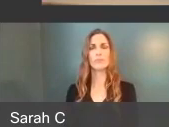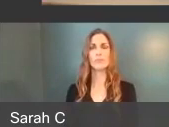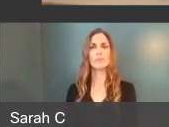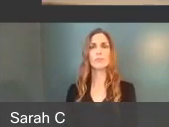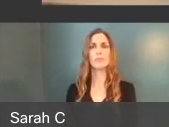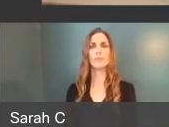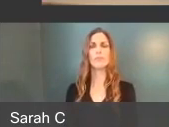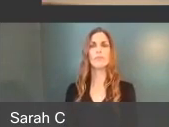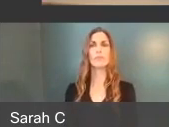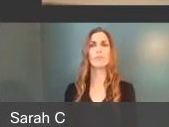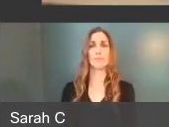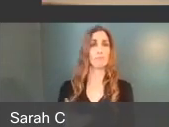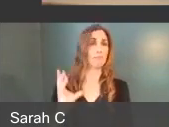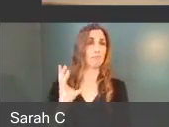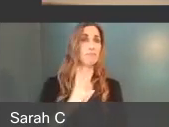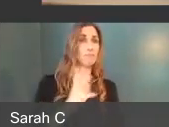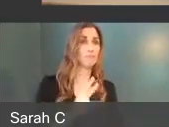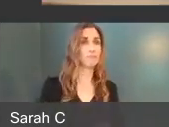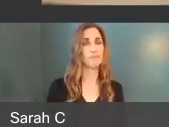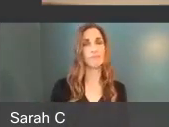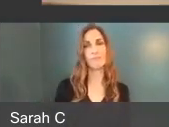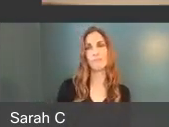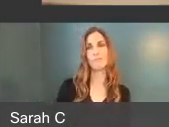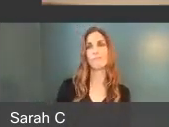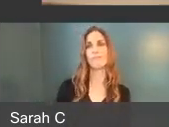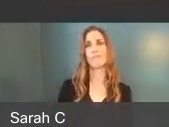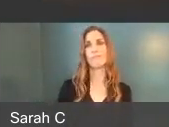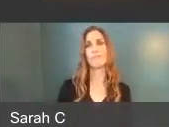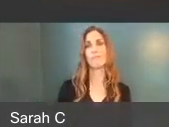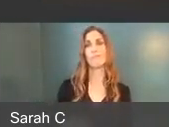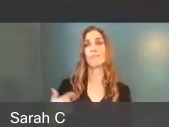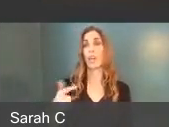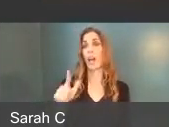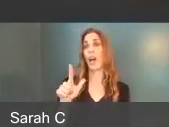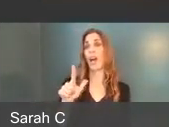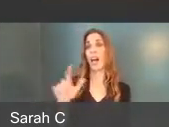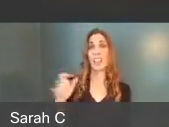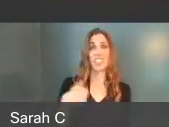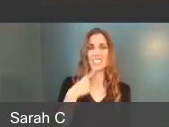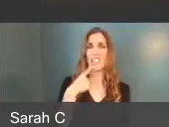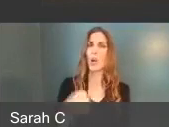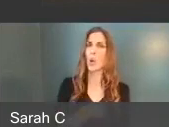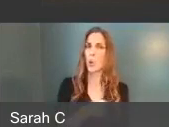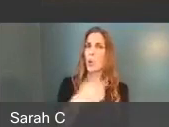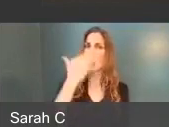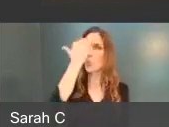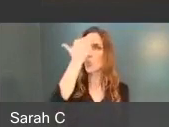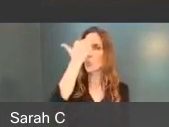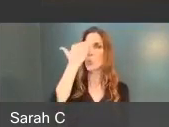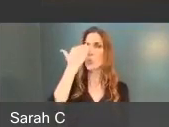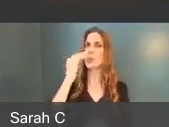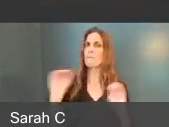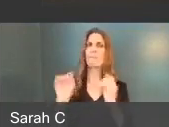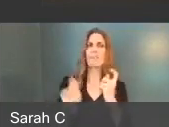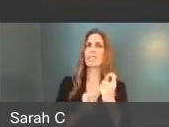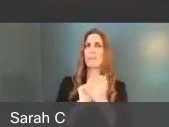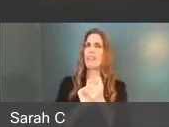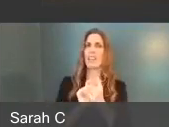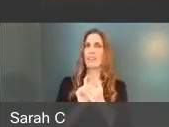[Chief Operating Officer Soltysiak] I am, yeah. We aren't aware of anything specific facing the County Courthouse or any